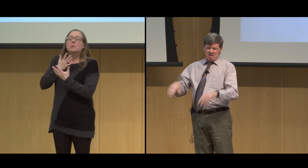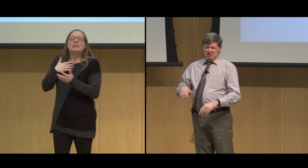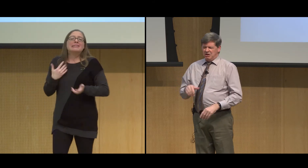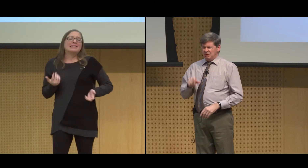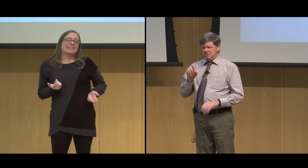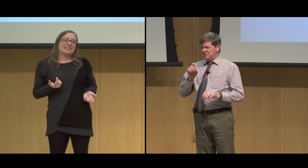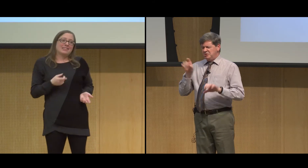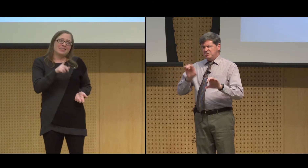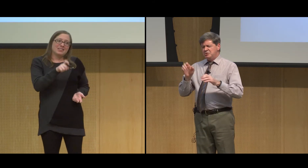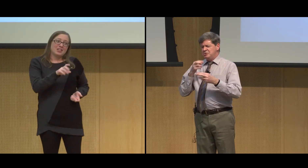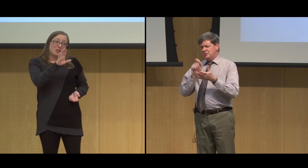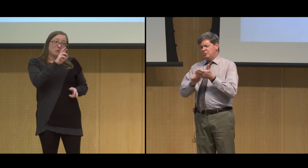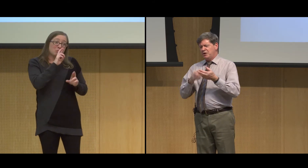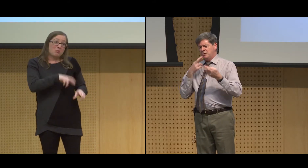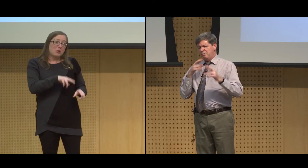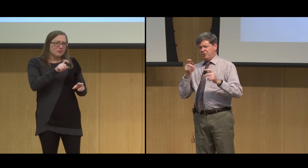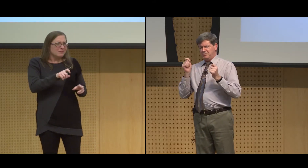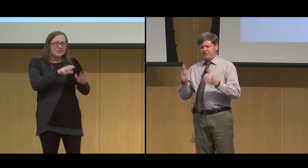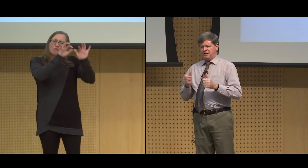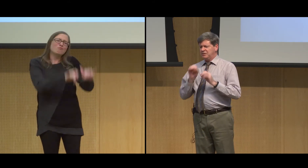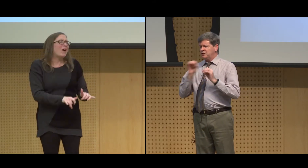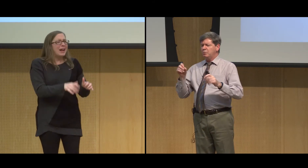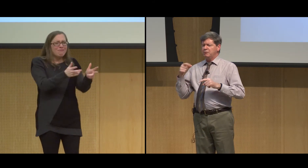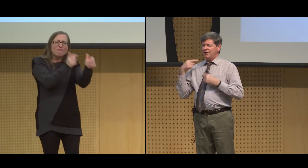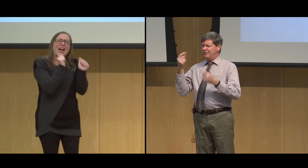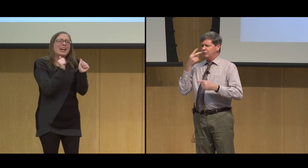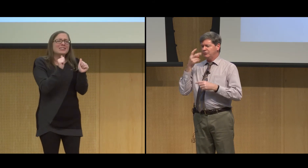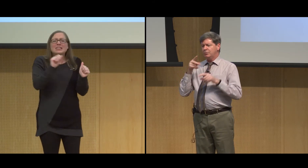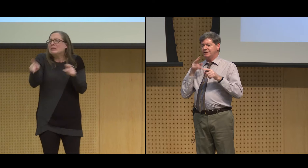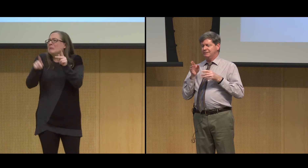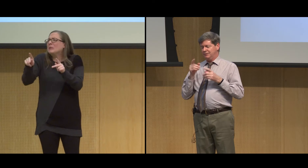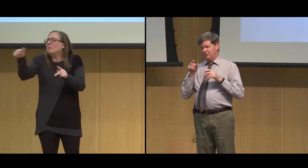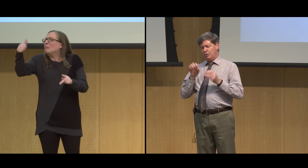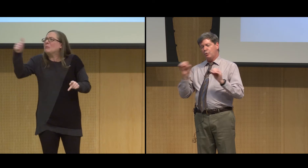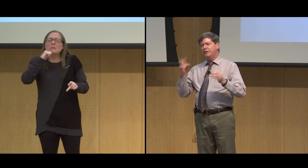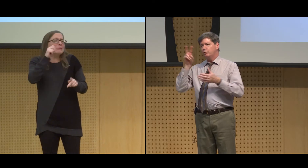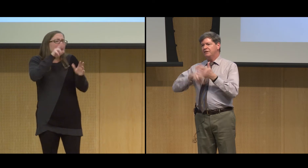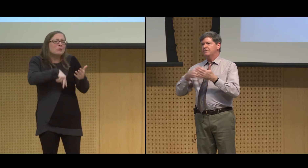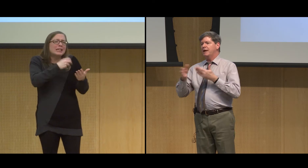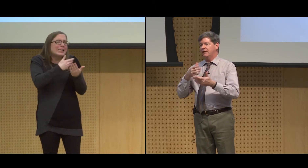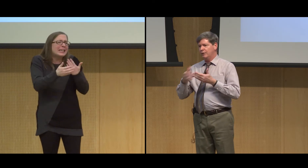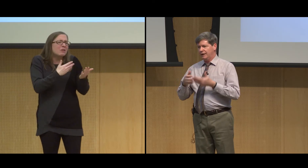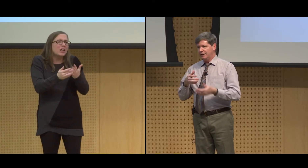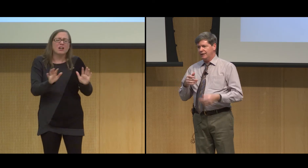"You know, you should-- you should your reports fast "because nobody will ever-- nobody--nobody reads them anyway,"